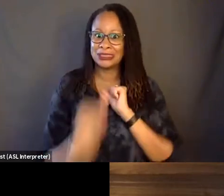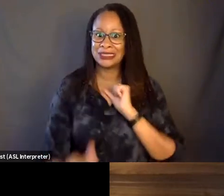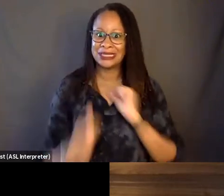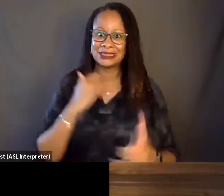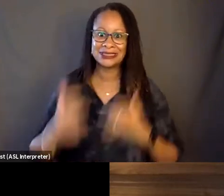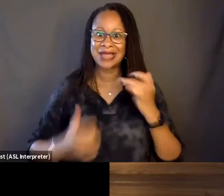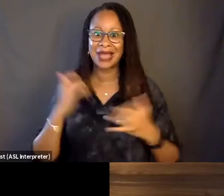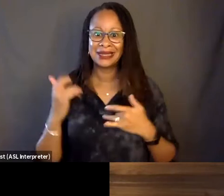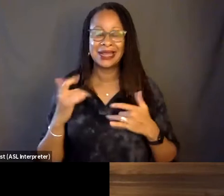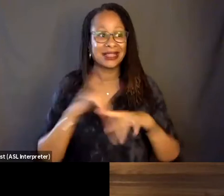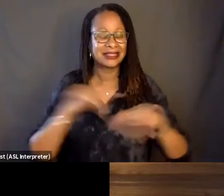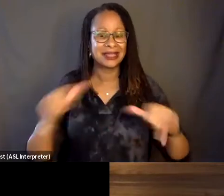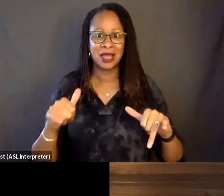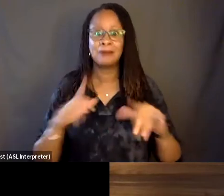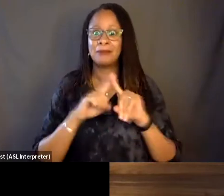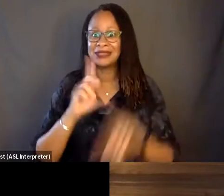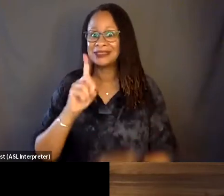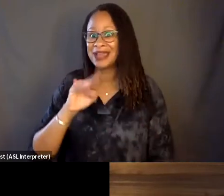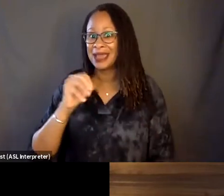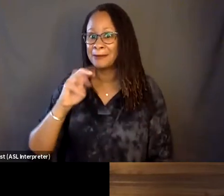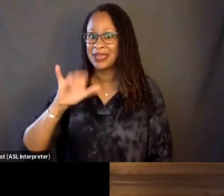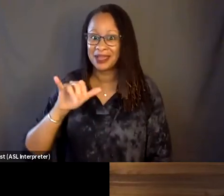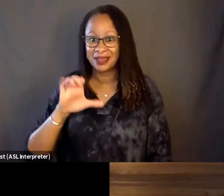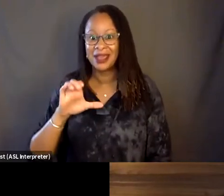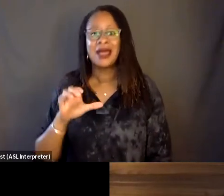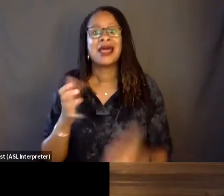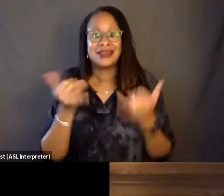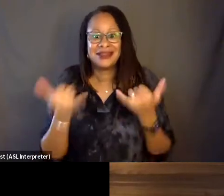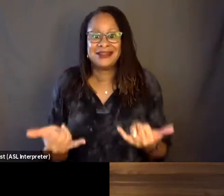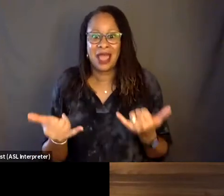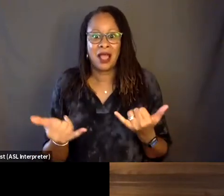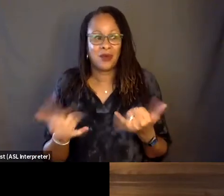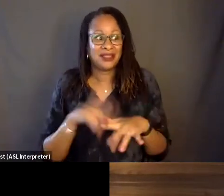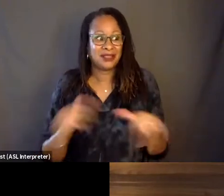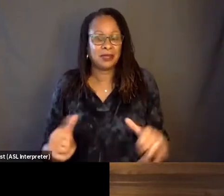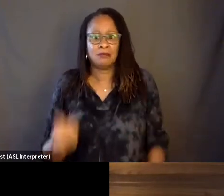But at the same time, you go, oh, my God. Now I understand what happened and how it happened.